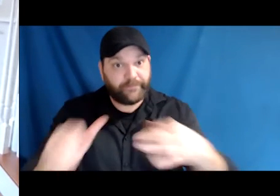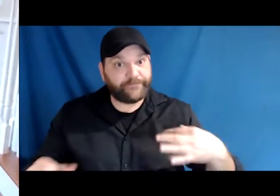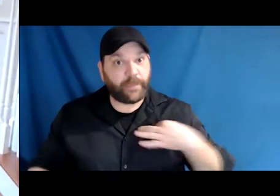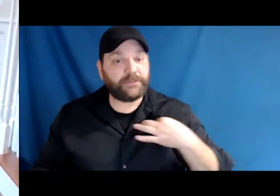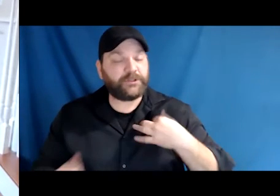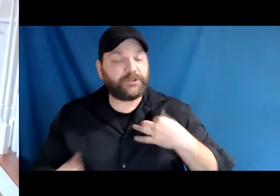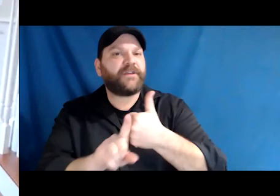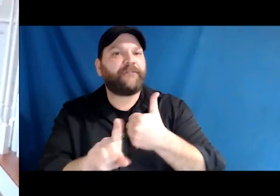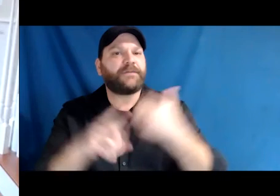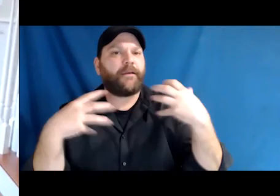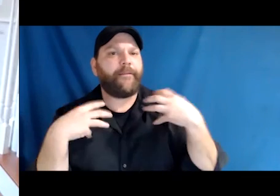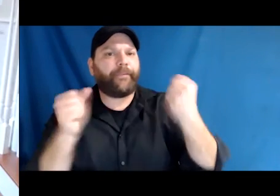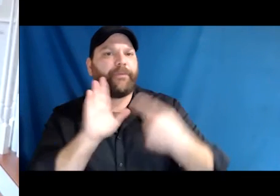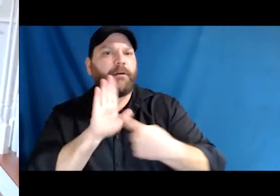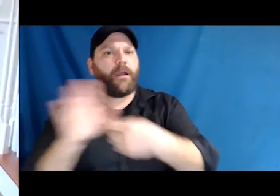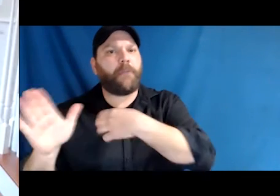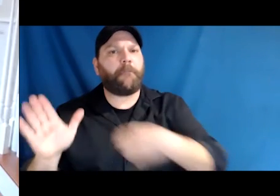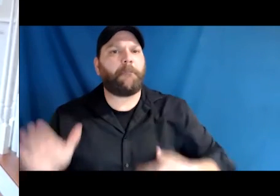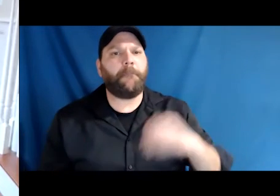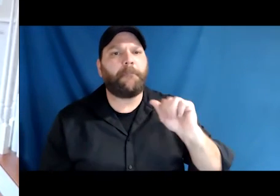Your work is so very important to our Brown community.